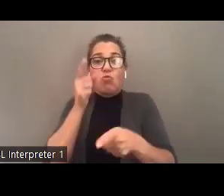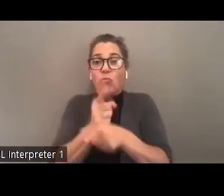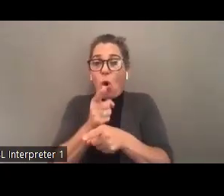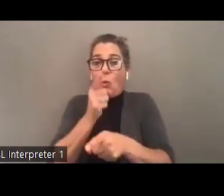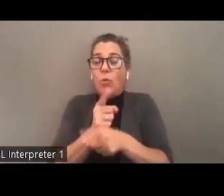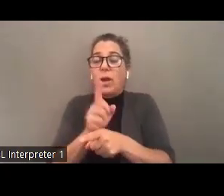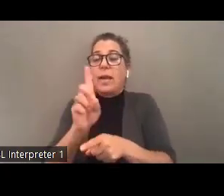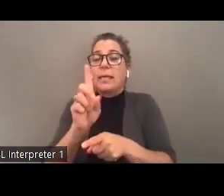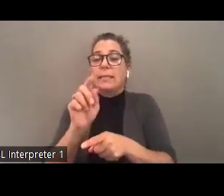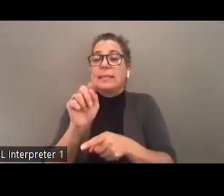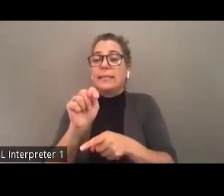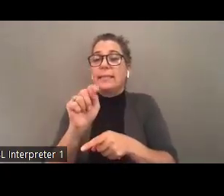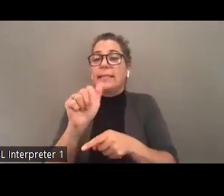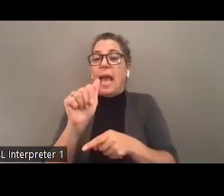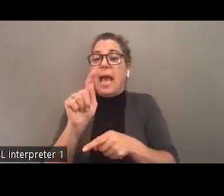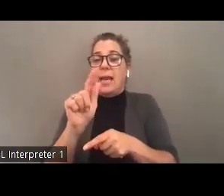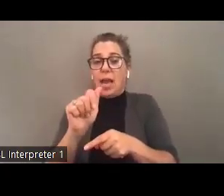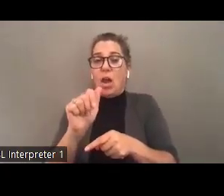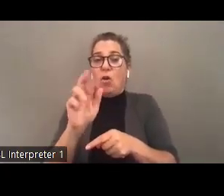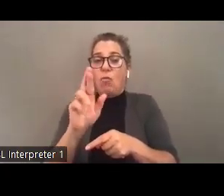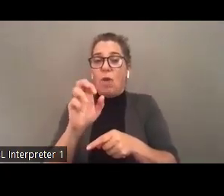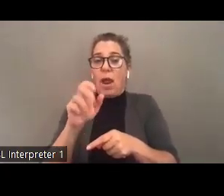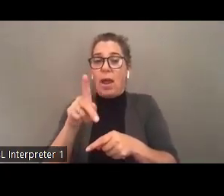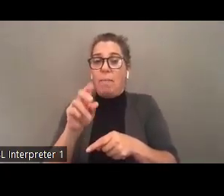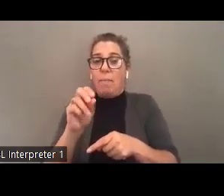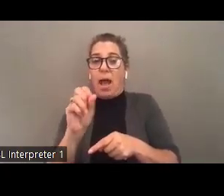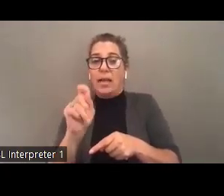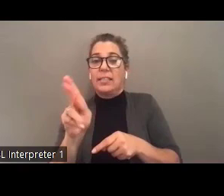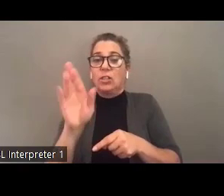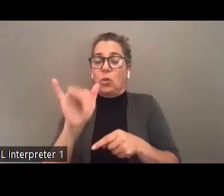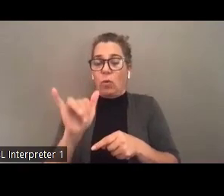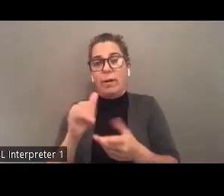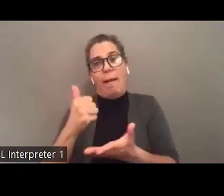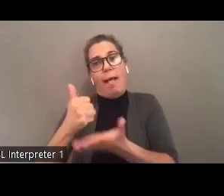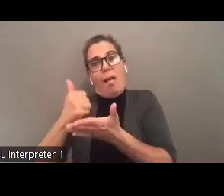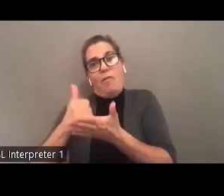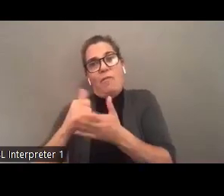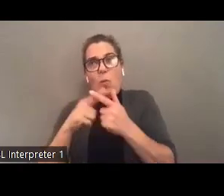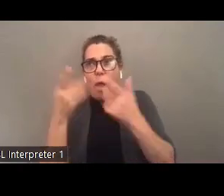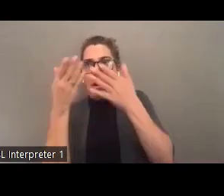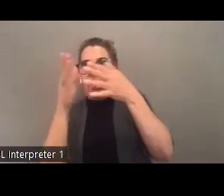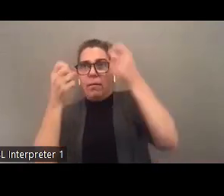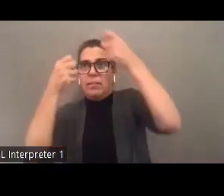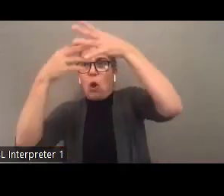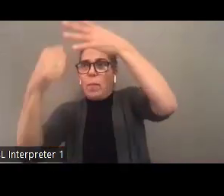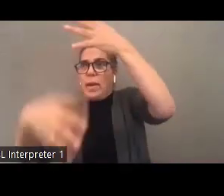These may be helpful when trying to sift through the various options out there. This information can all be found